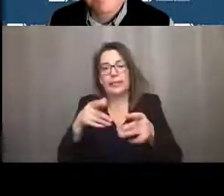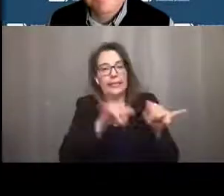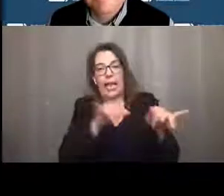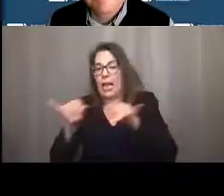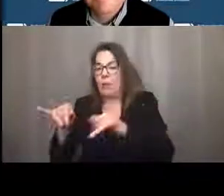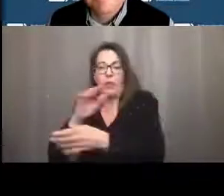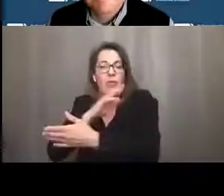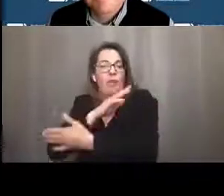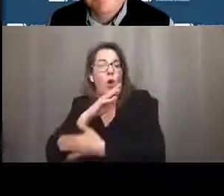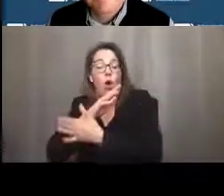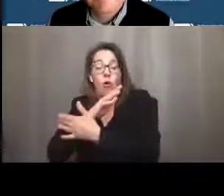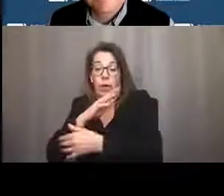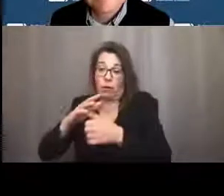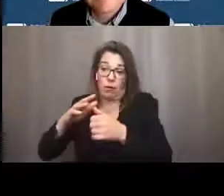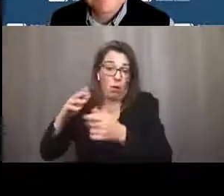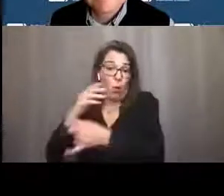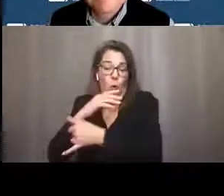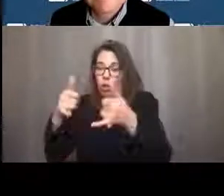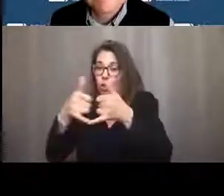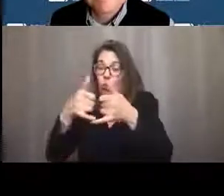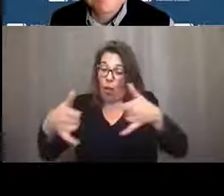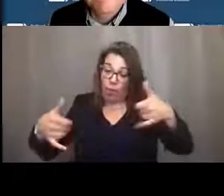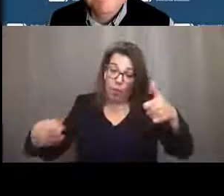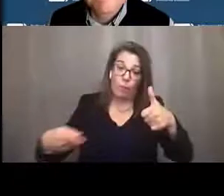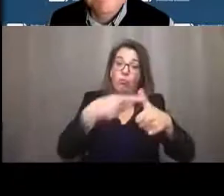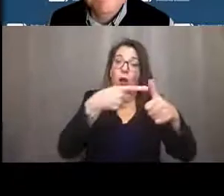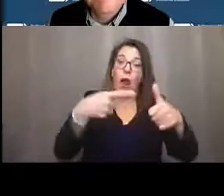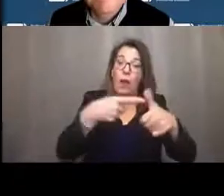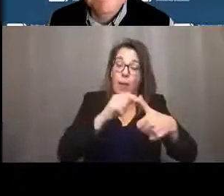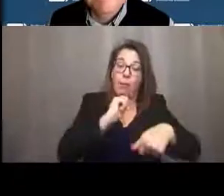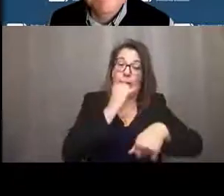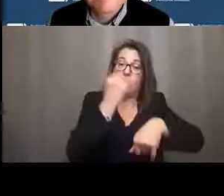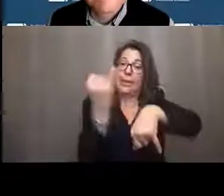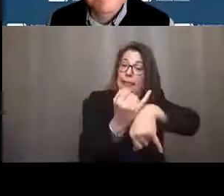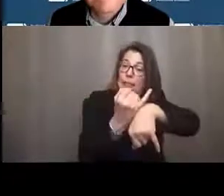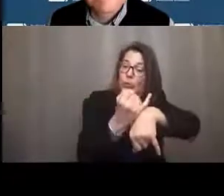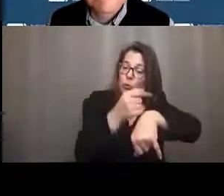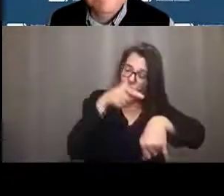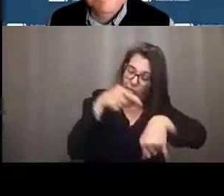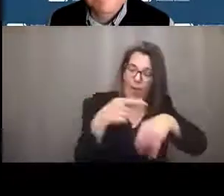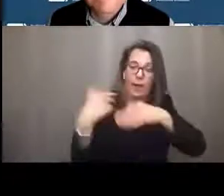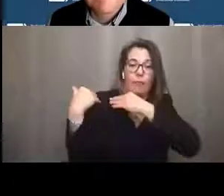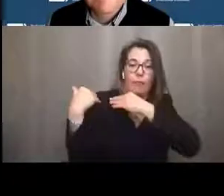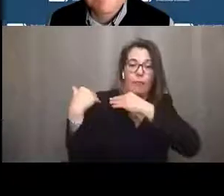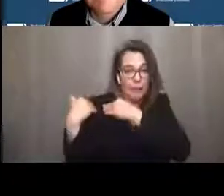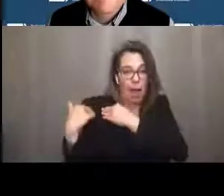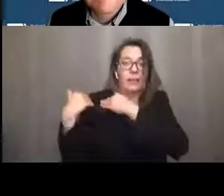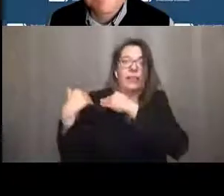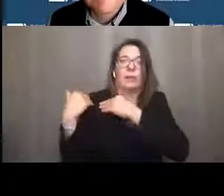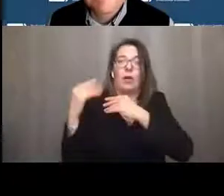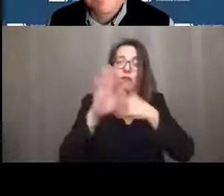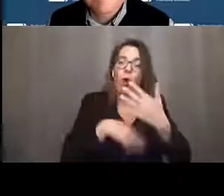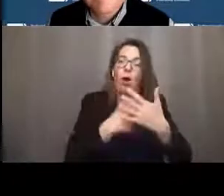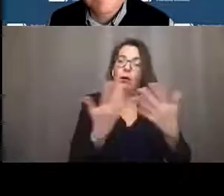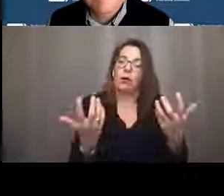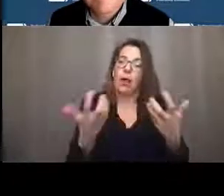So the primary institution is always the institution that has the ultimate responsibility for compliance with the terms and conditions of awarding,